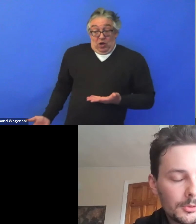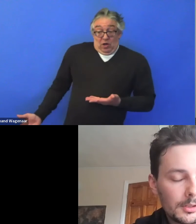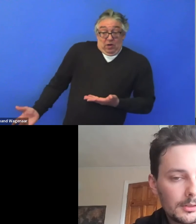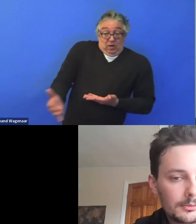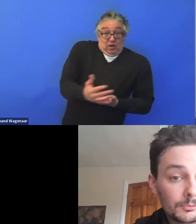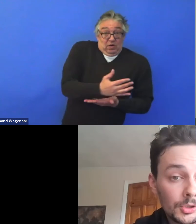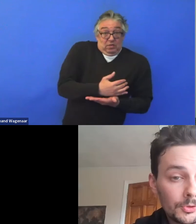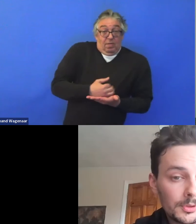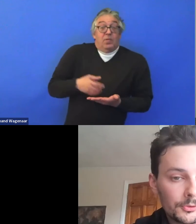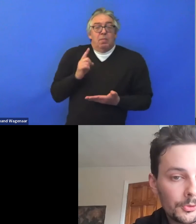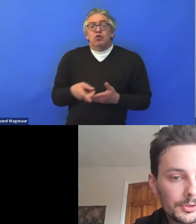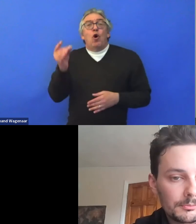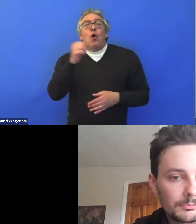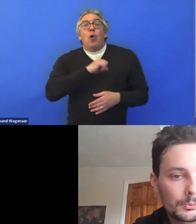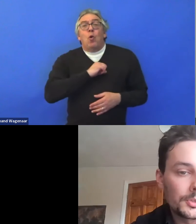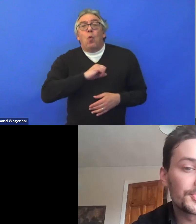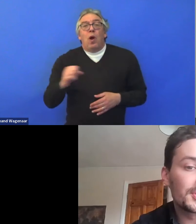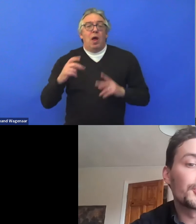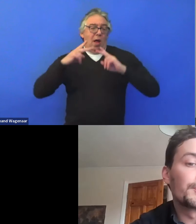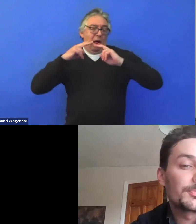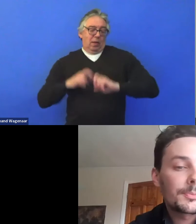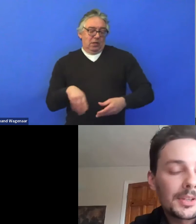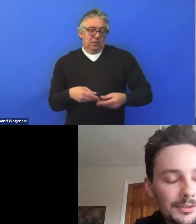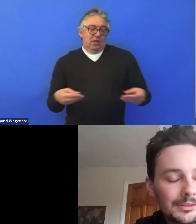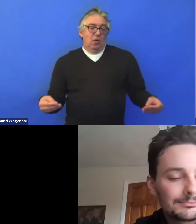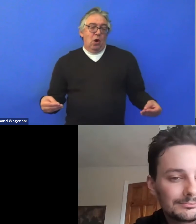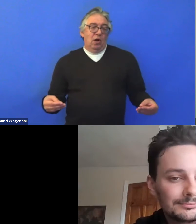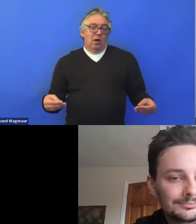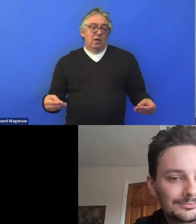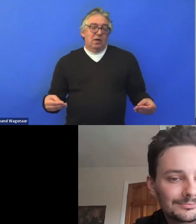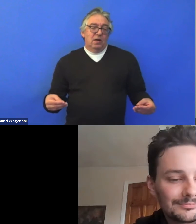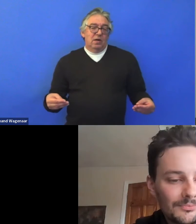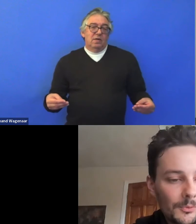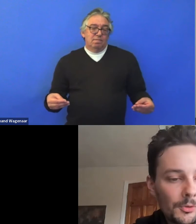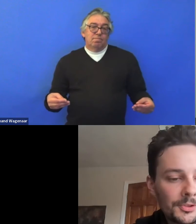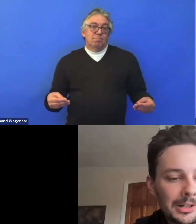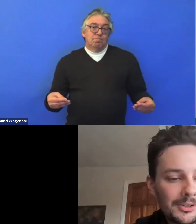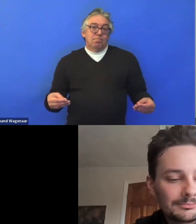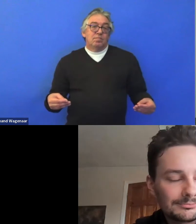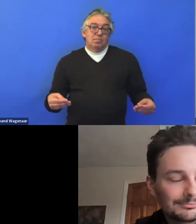to ensure that we use it for different purposes. Over to you.